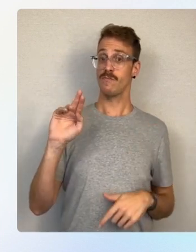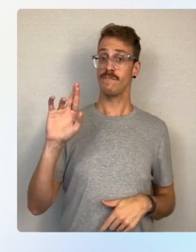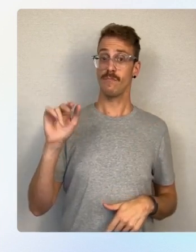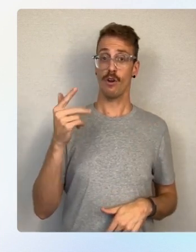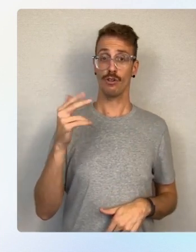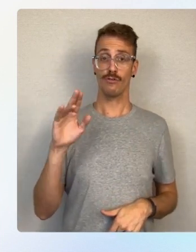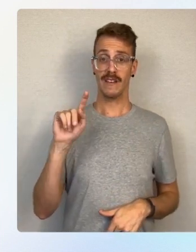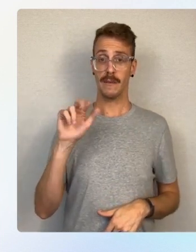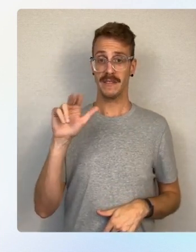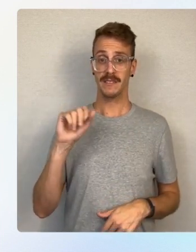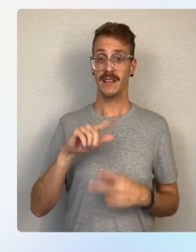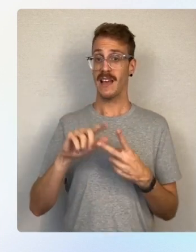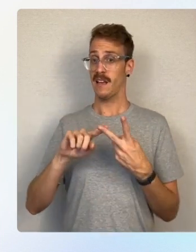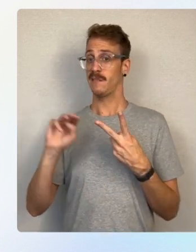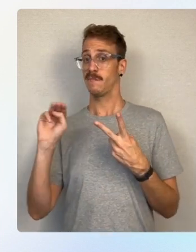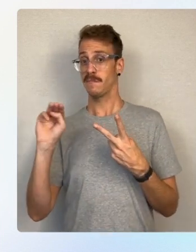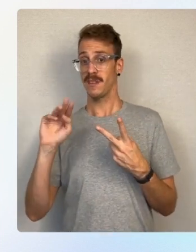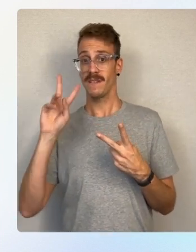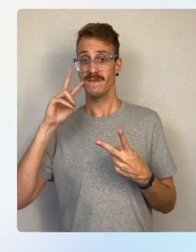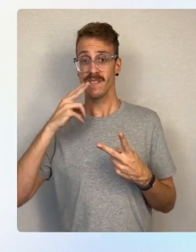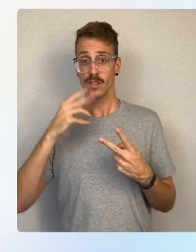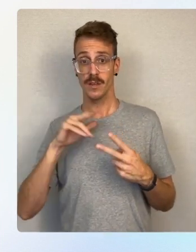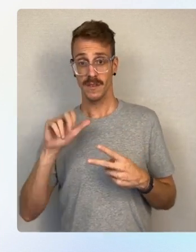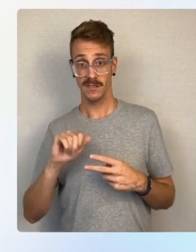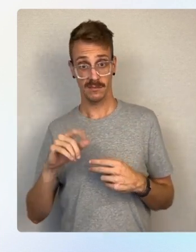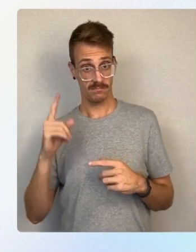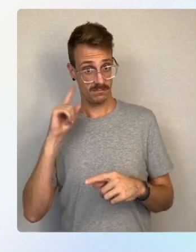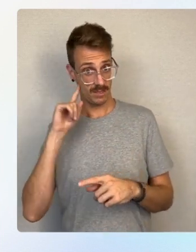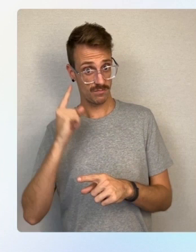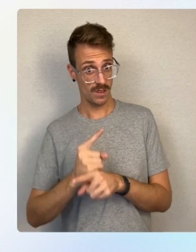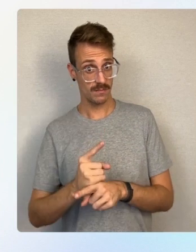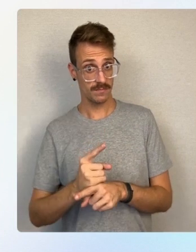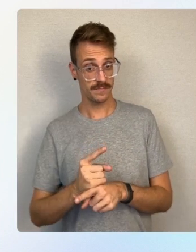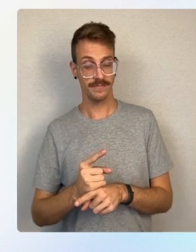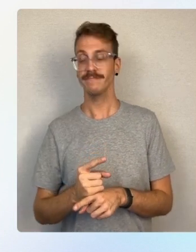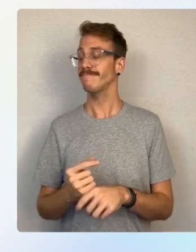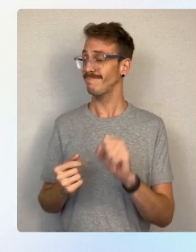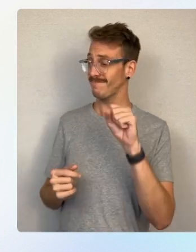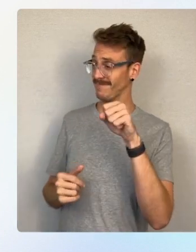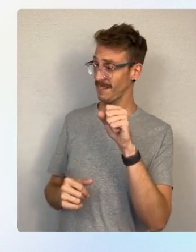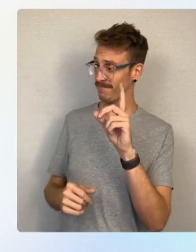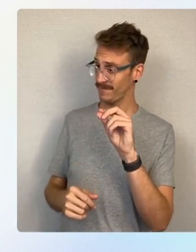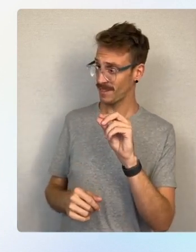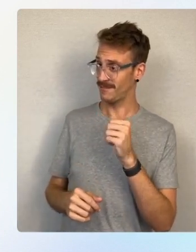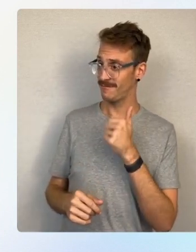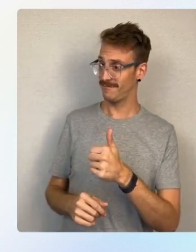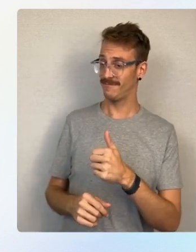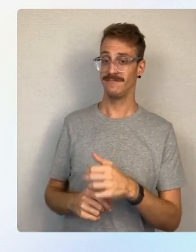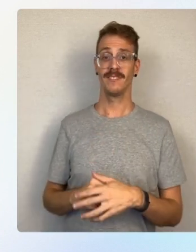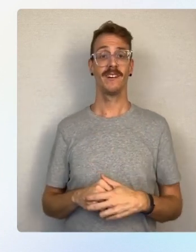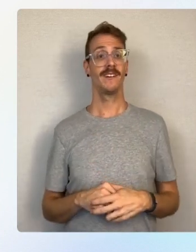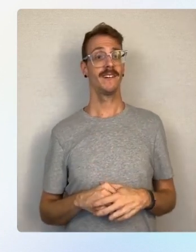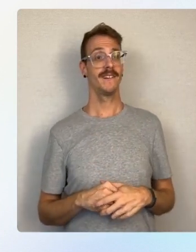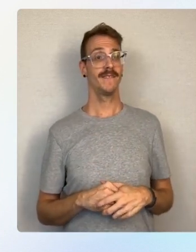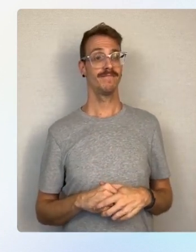[Woman] I got a large Margherita pizza and a medium veggie pizza. Does that sound good? [Man] Yes, it does.